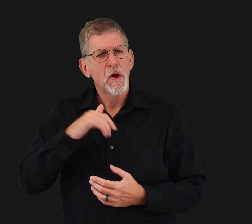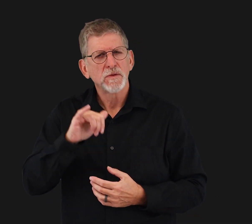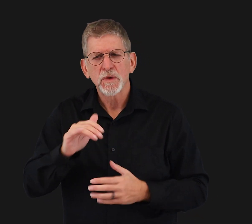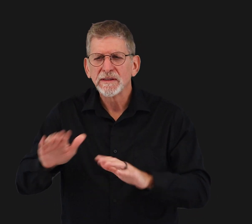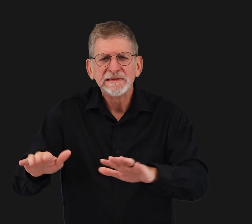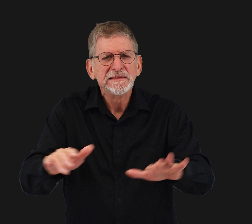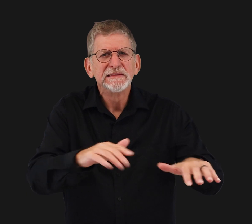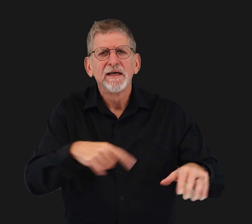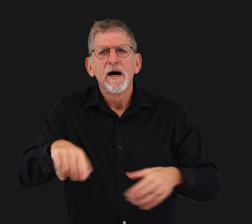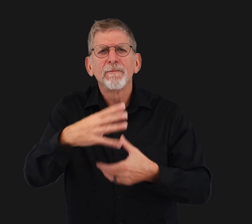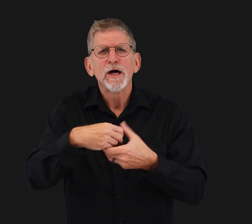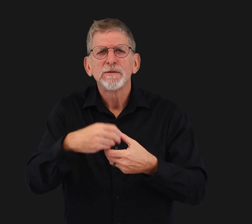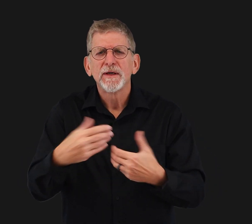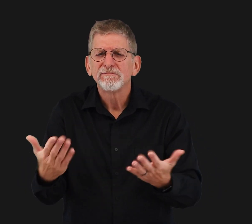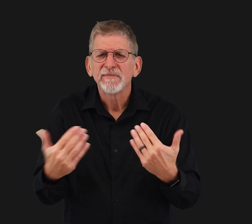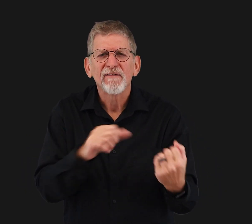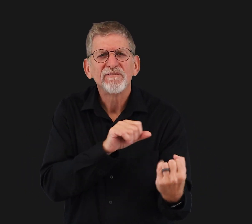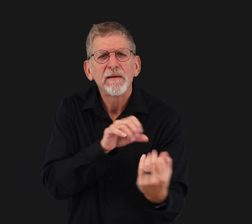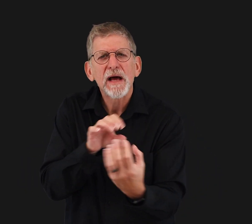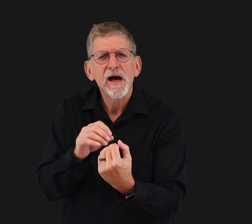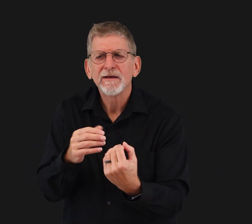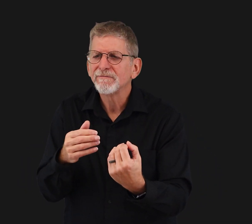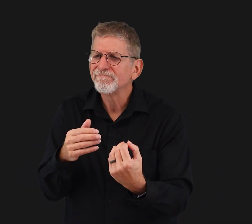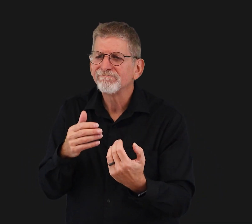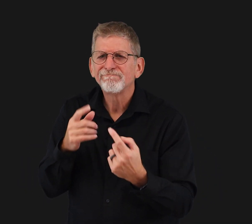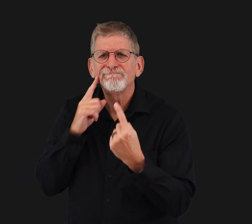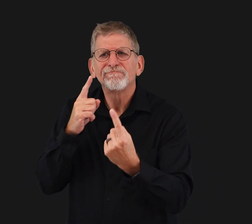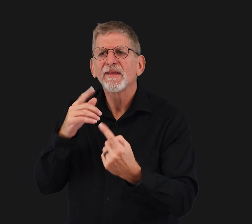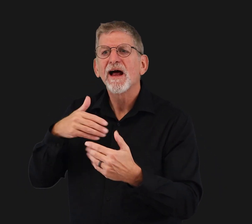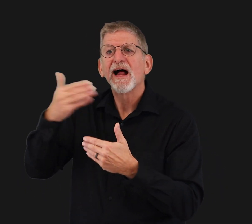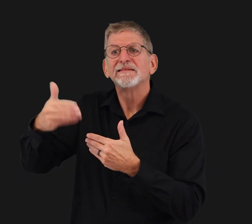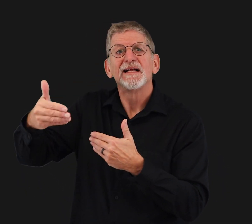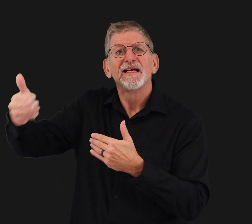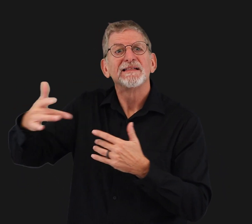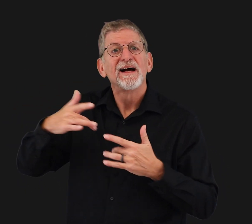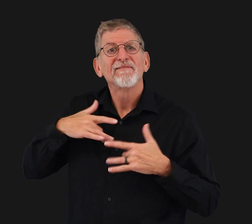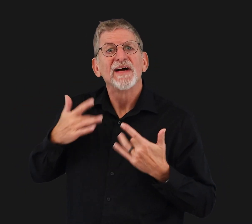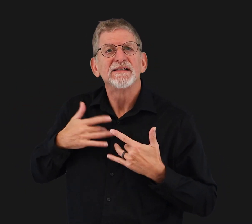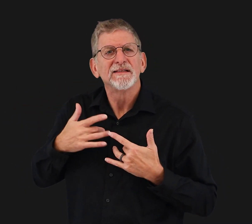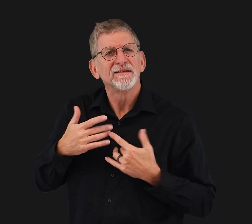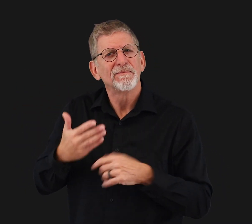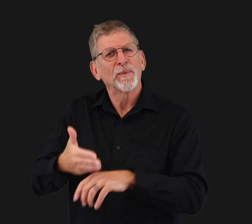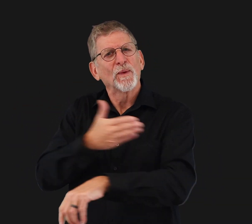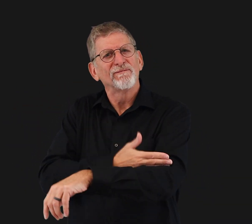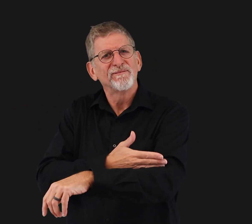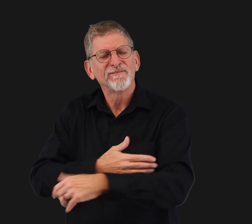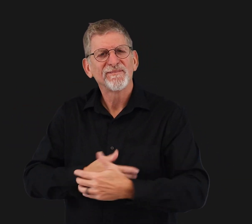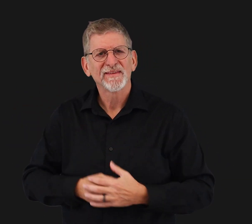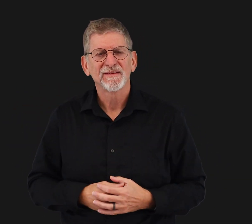We also asked participants for feedback to help us improve our events.